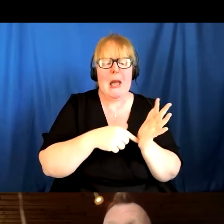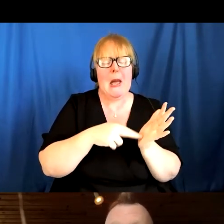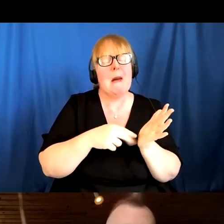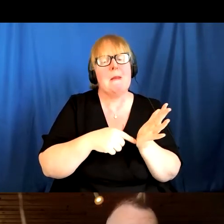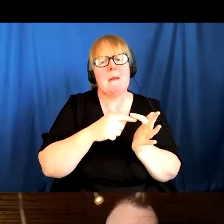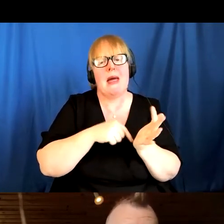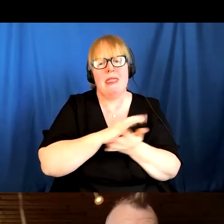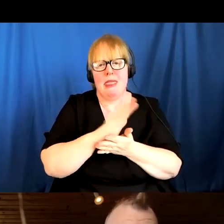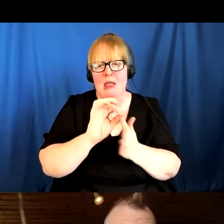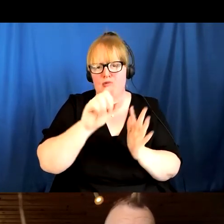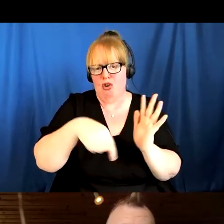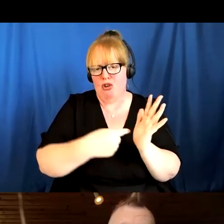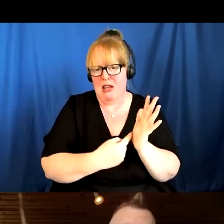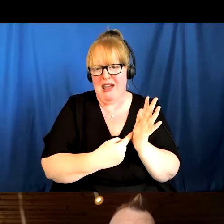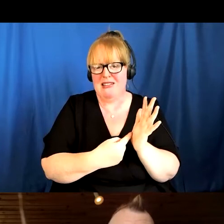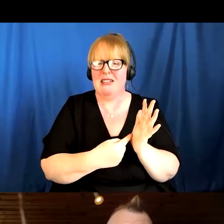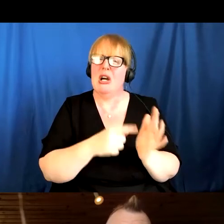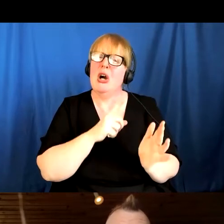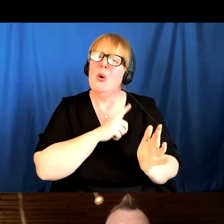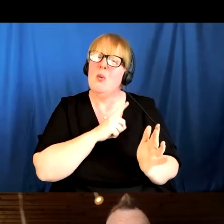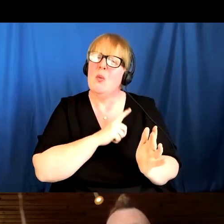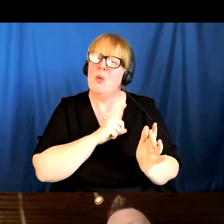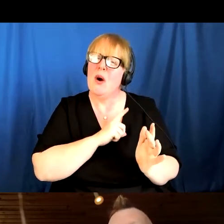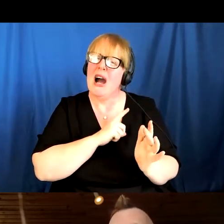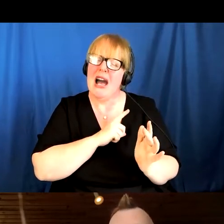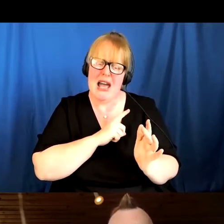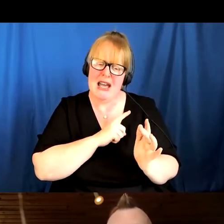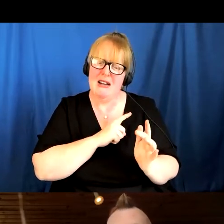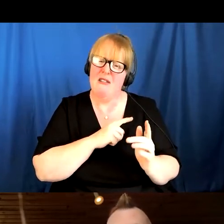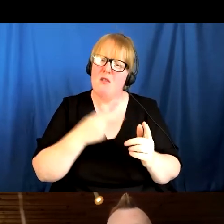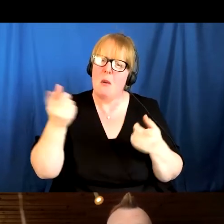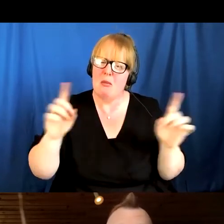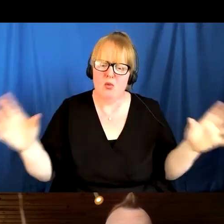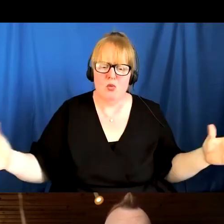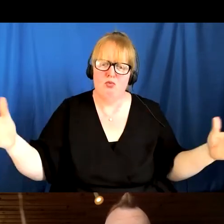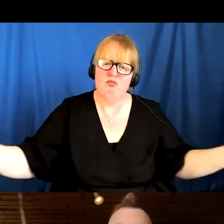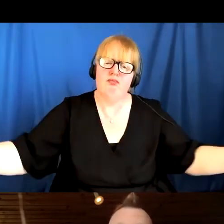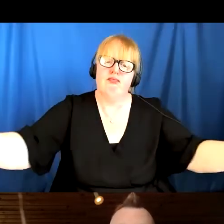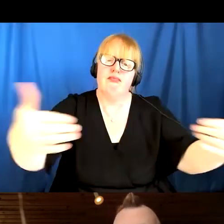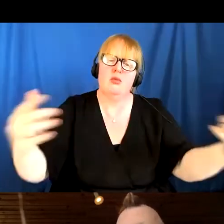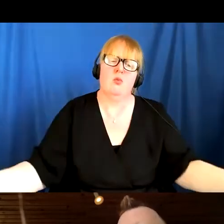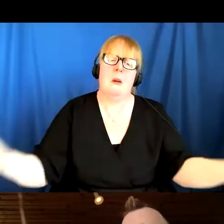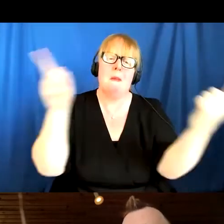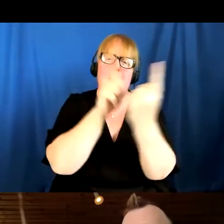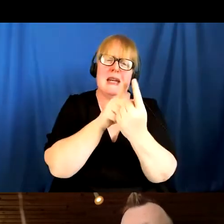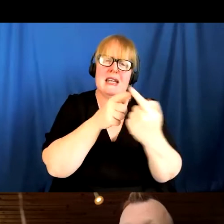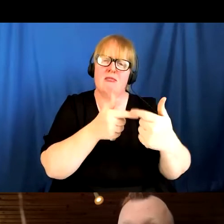bring people together during lockdown during a time of isolation through some new means, had COVID not been the case, I would have